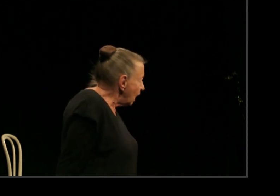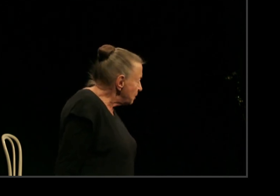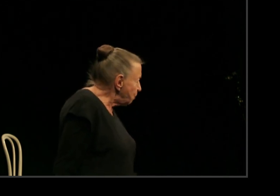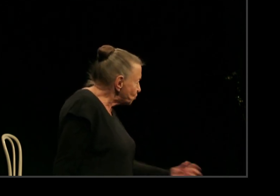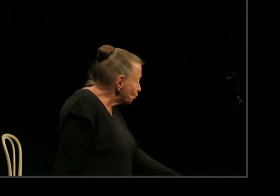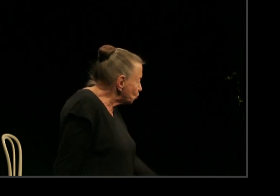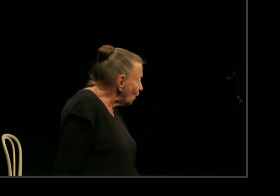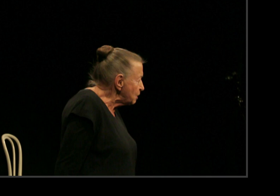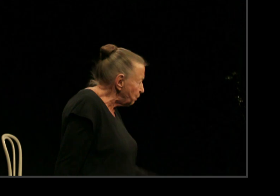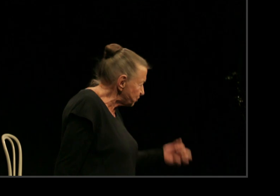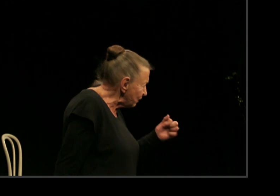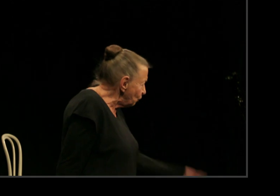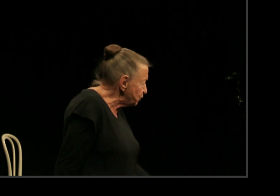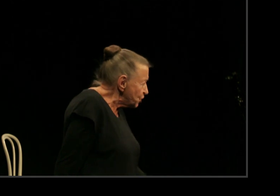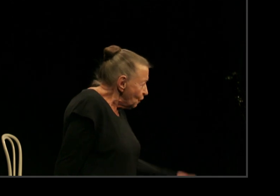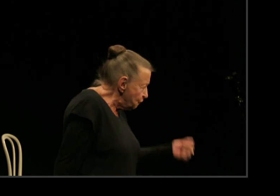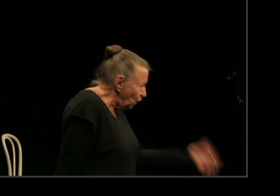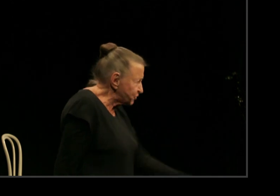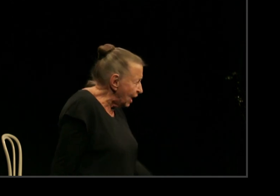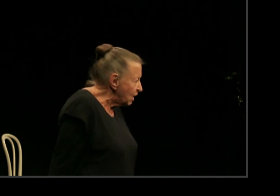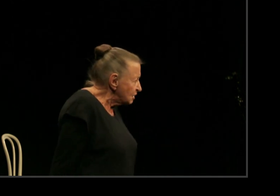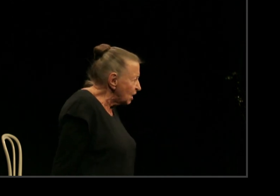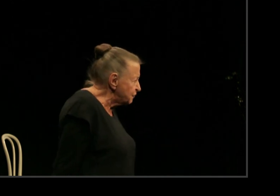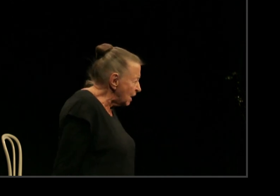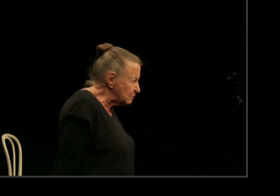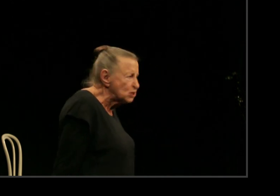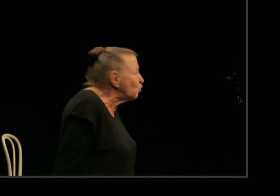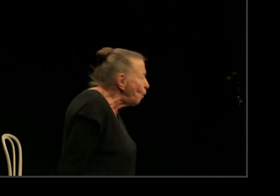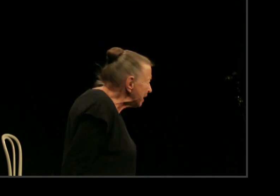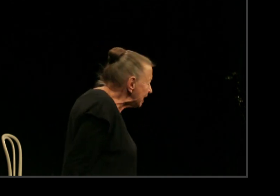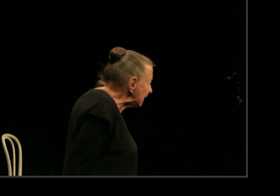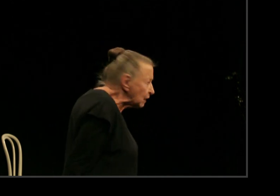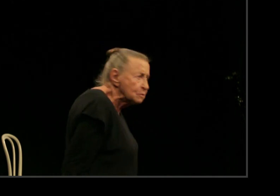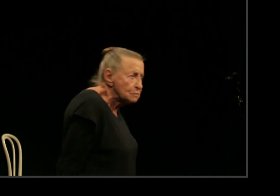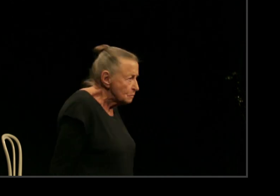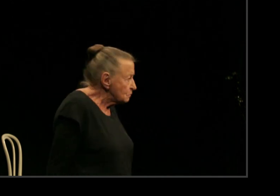nor pick someone to be in charge of you.